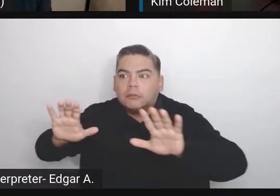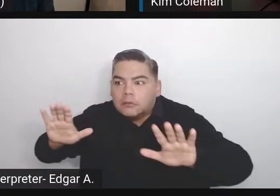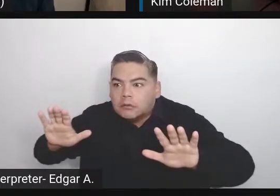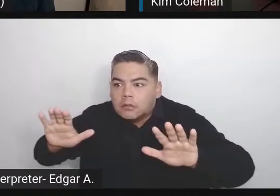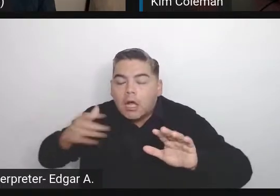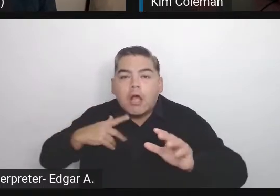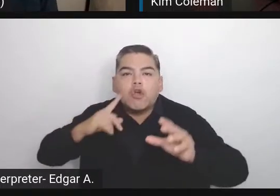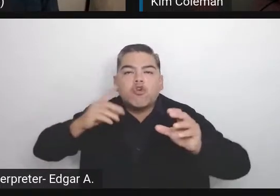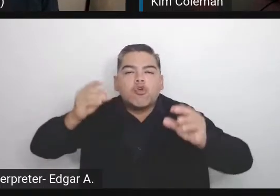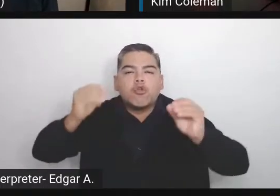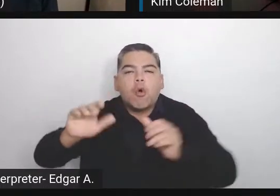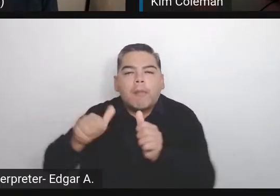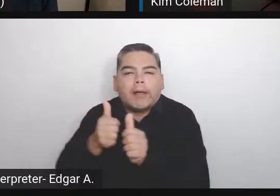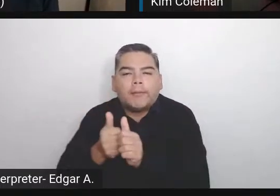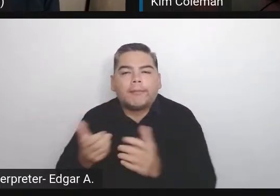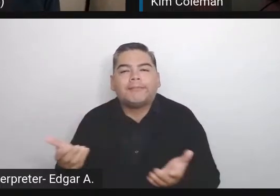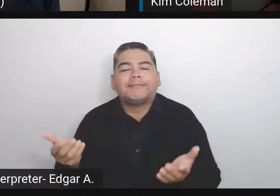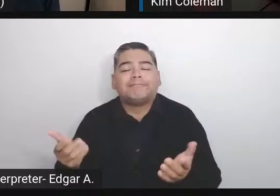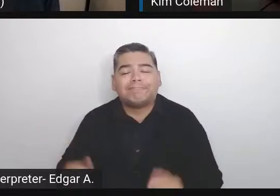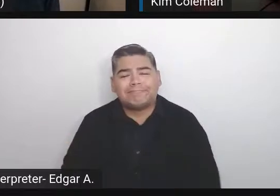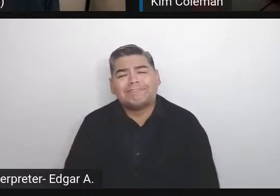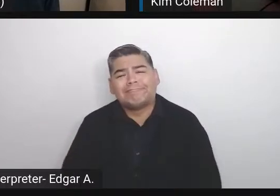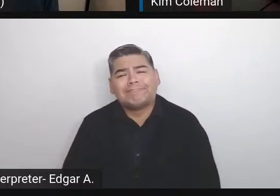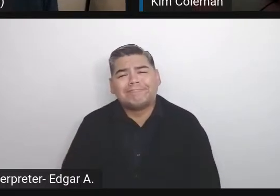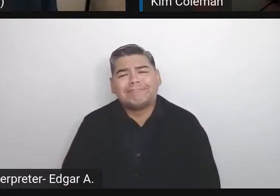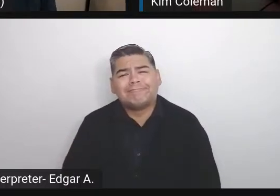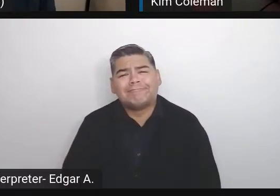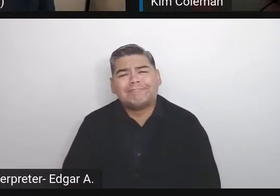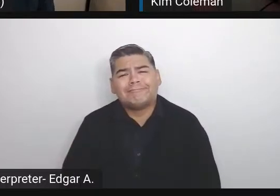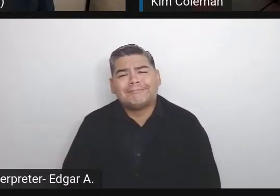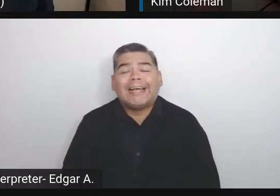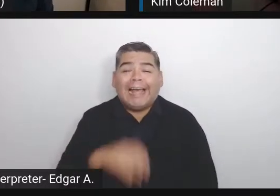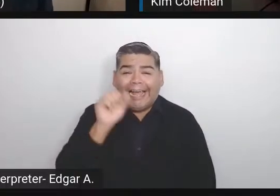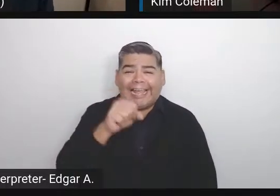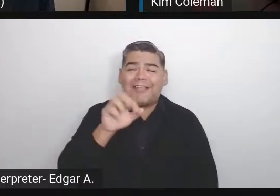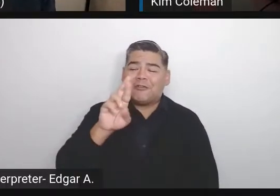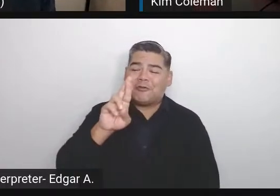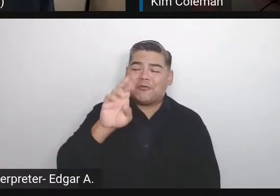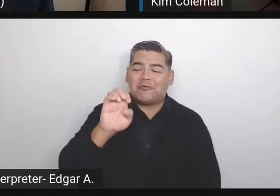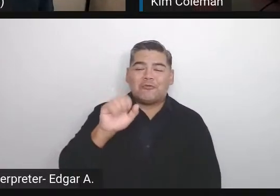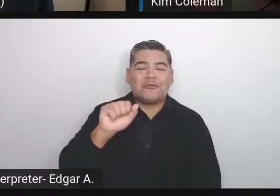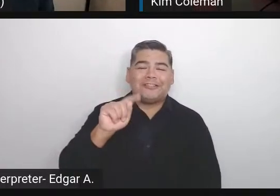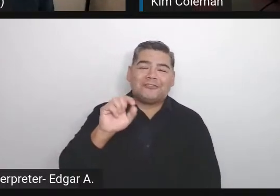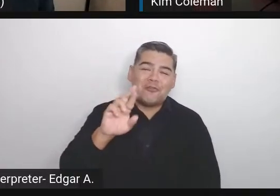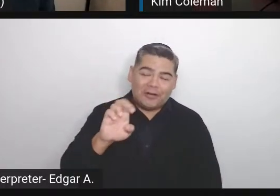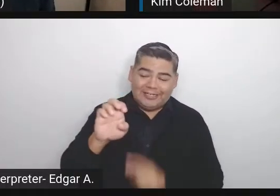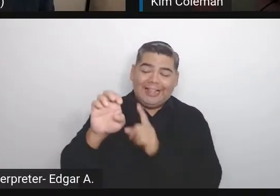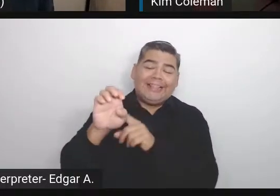was a problem or get lab had backups but they never tested it and turns out they did not have backups.